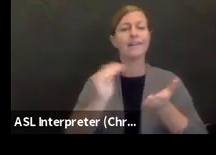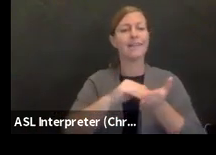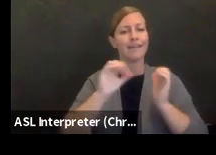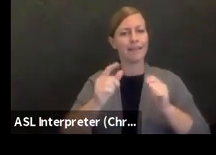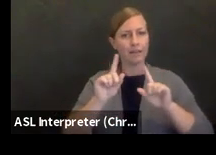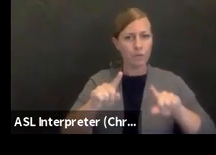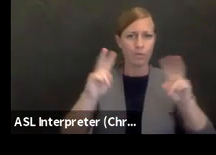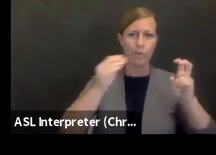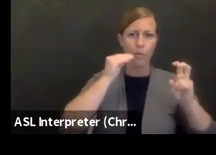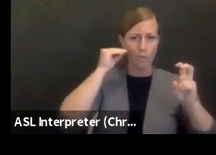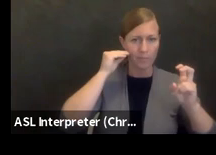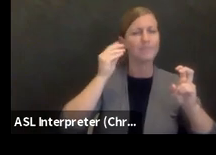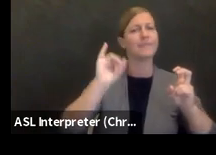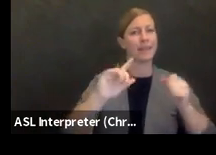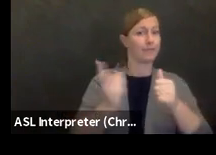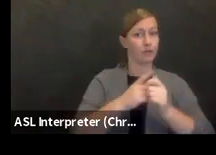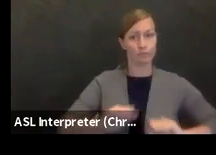ESD 112-- Kristina Wambold: To go back to the page that I've set up for students.